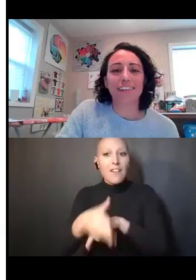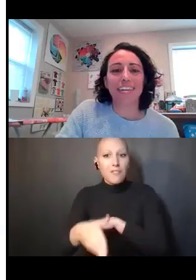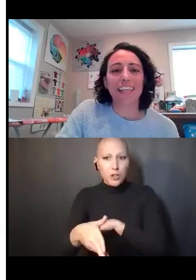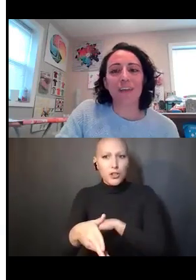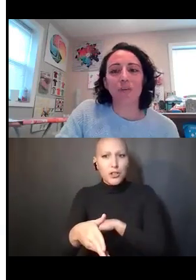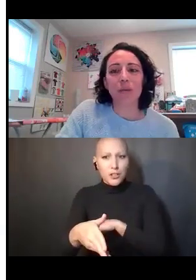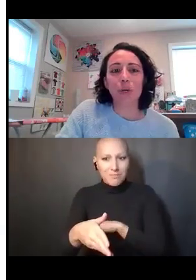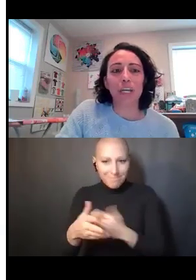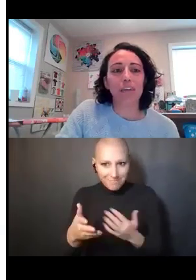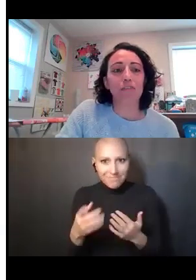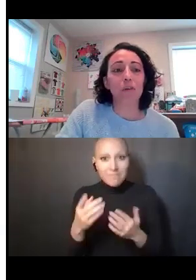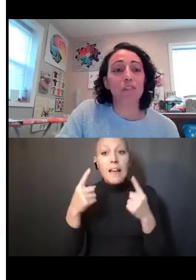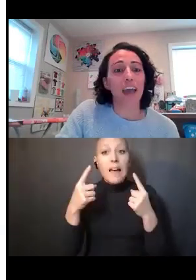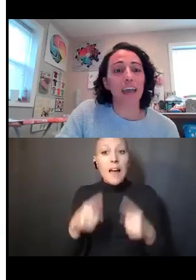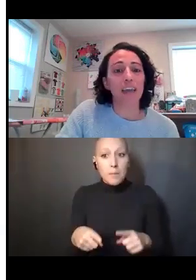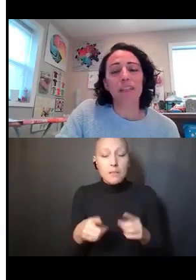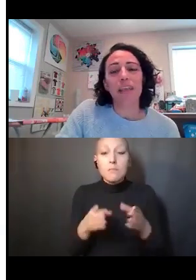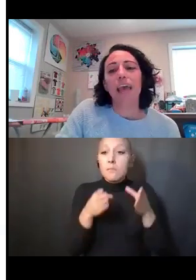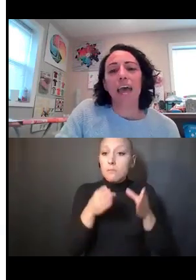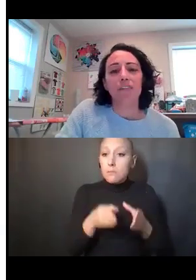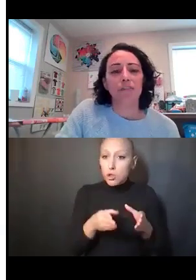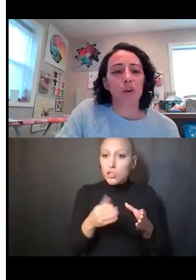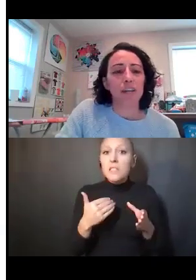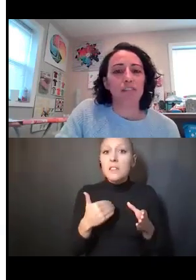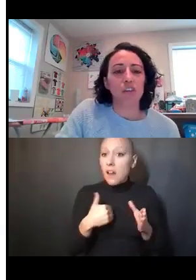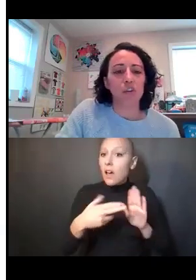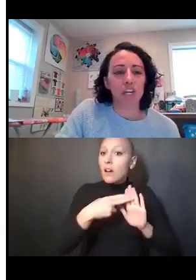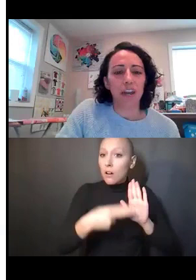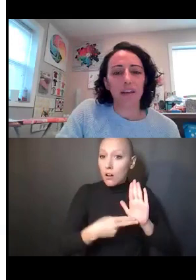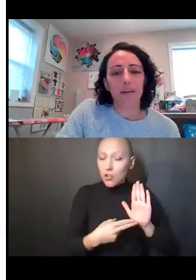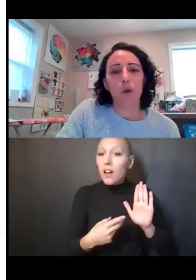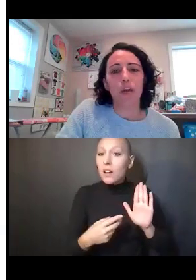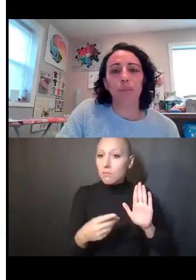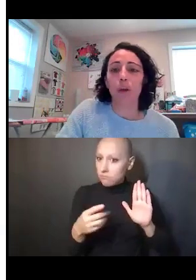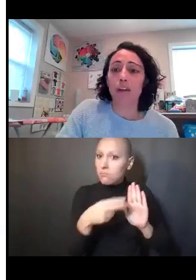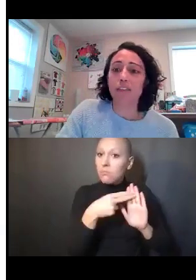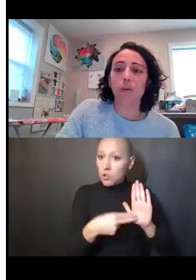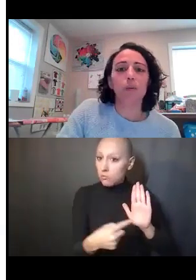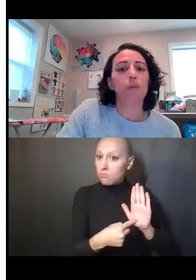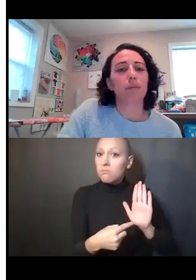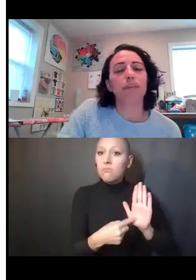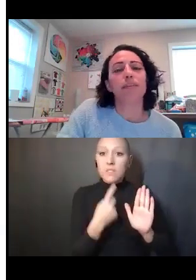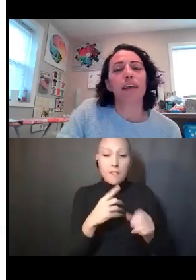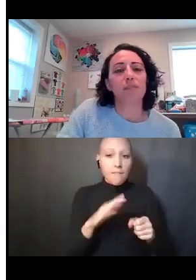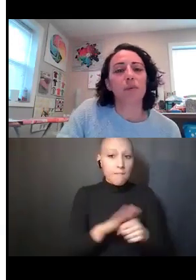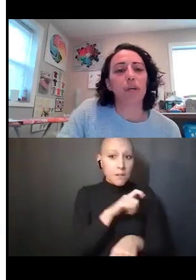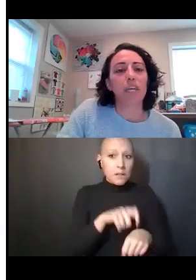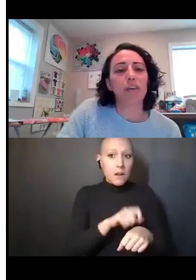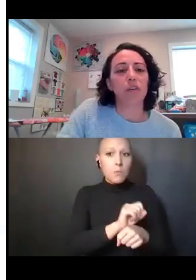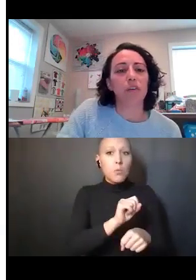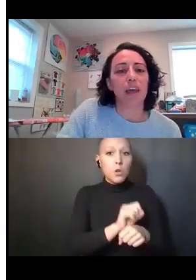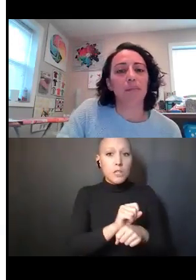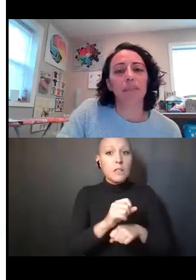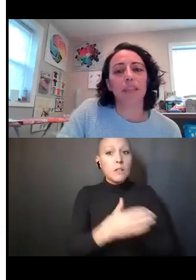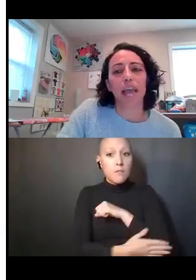stating that they would be working full-time at a foreign institution while they were also said to be working full time